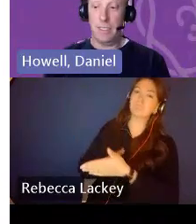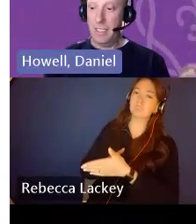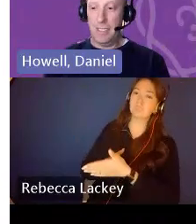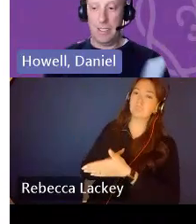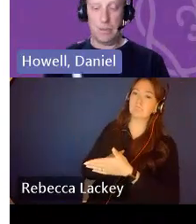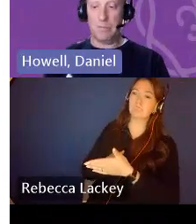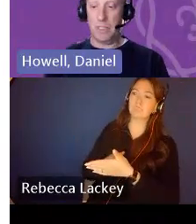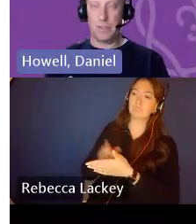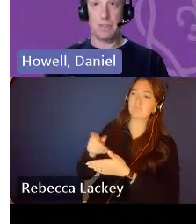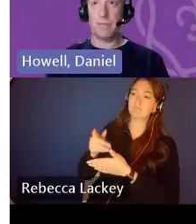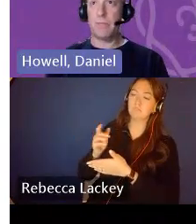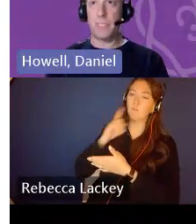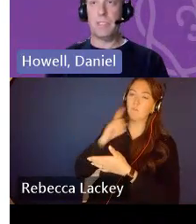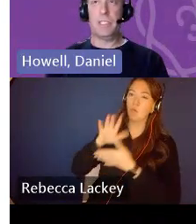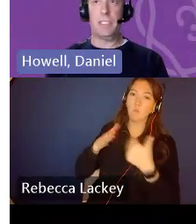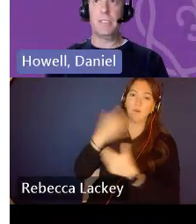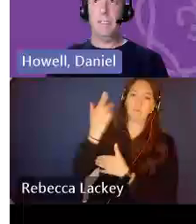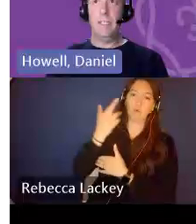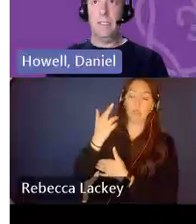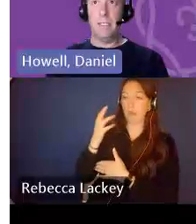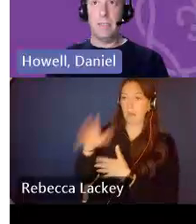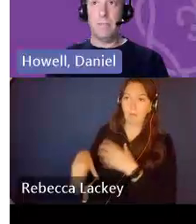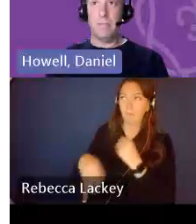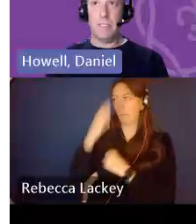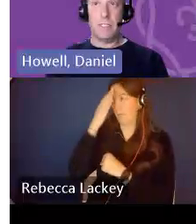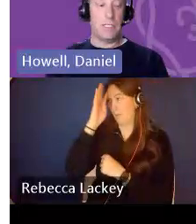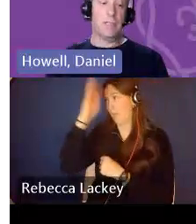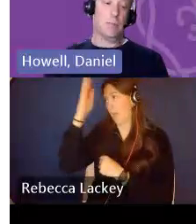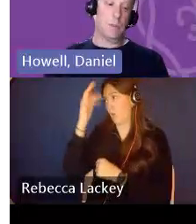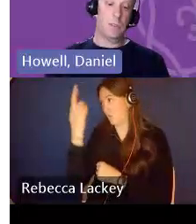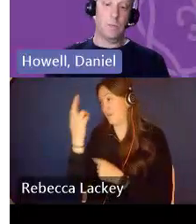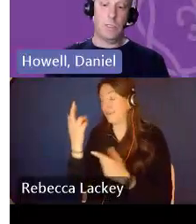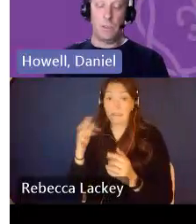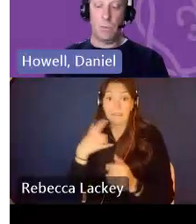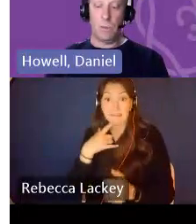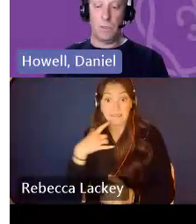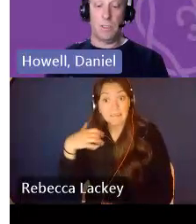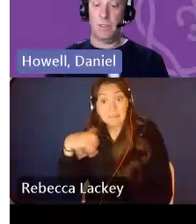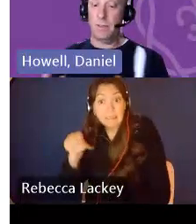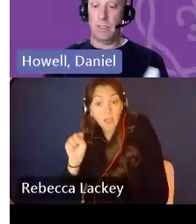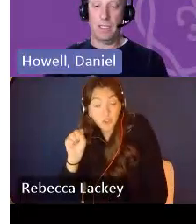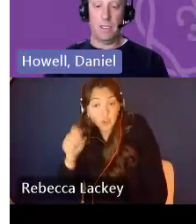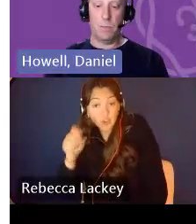idea. You know insert reason here. Uh in theory yes we should all be agreeable to to getting